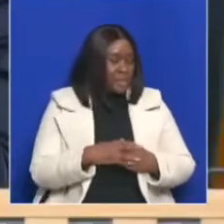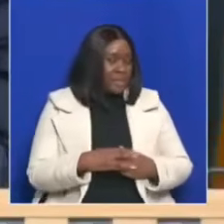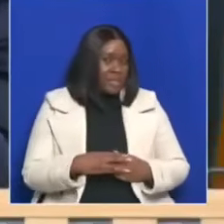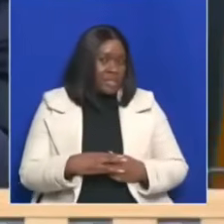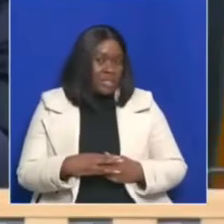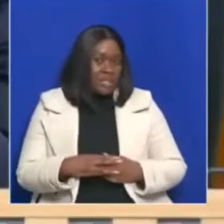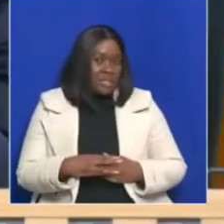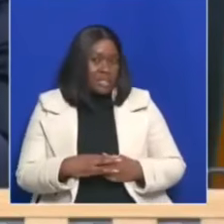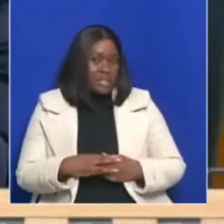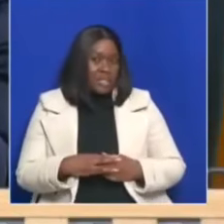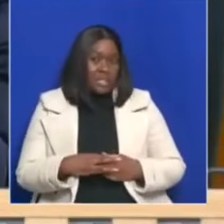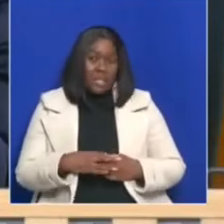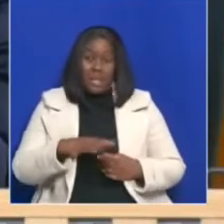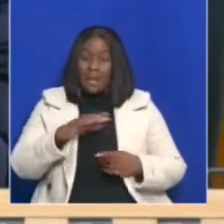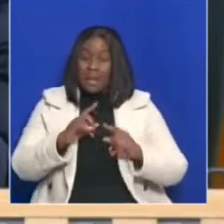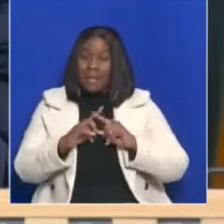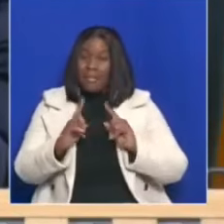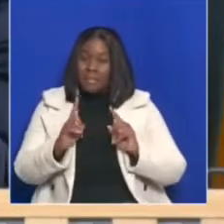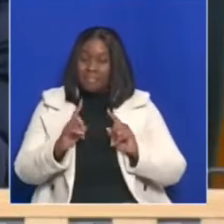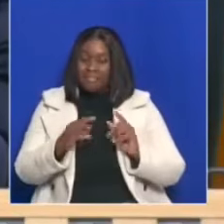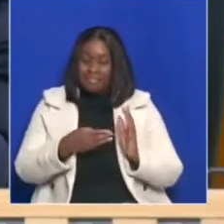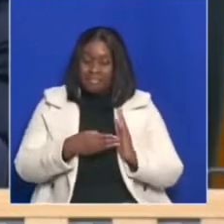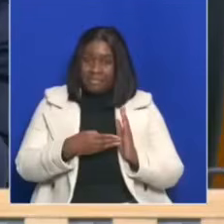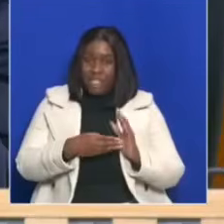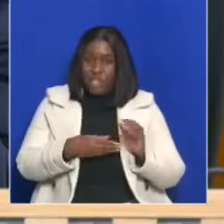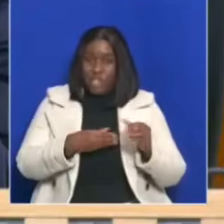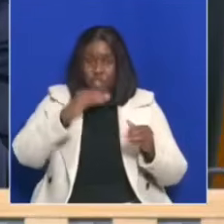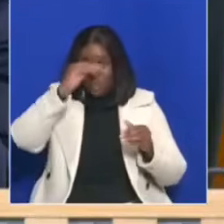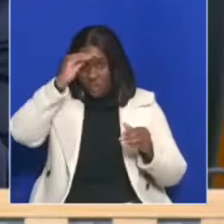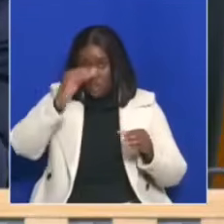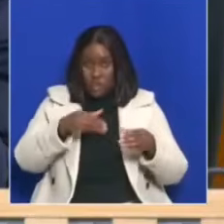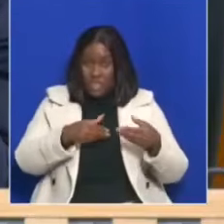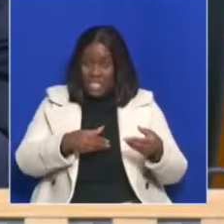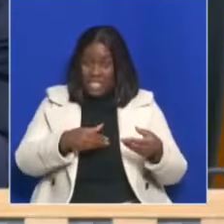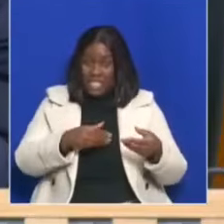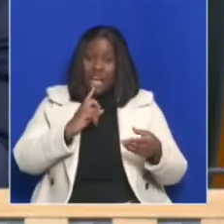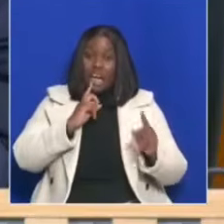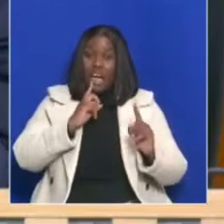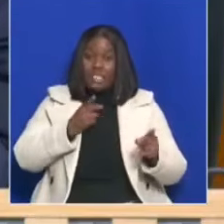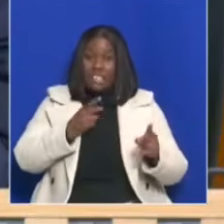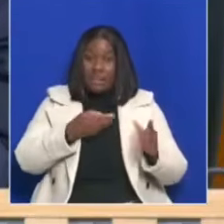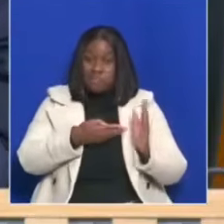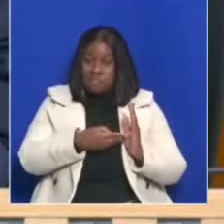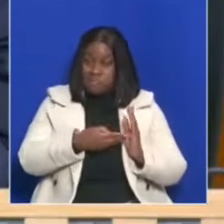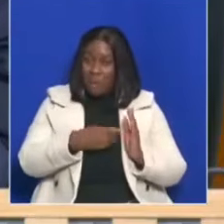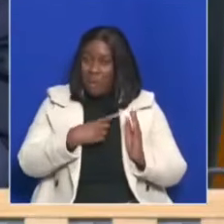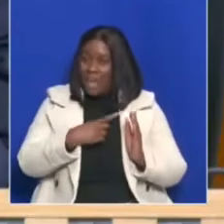Because if at that early stage the culprits are not known. Would the answer lie in the docket?